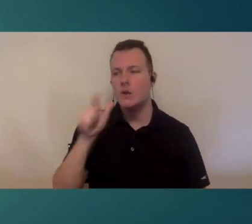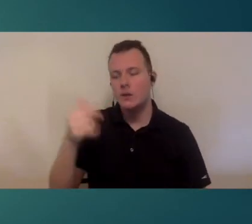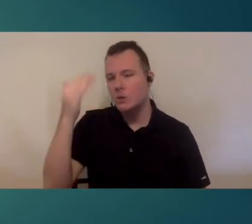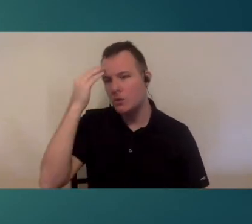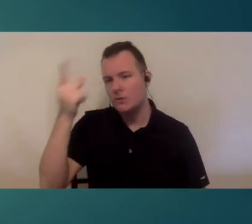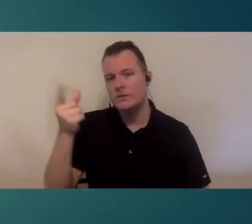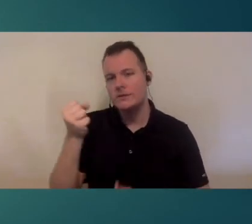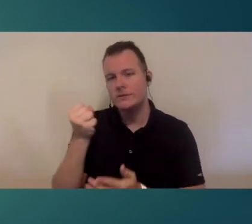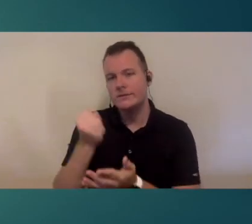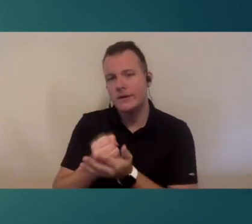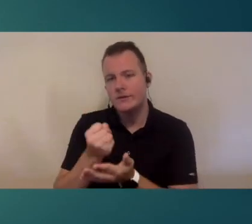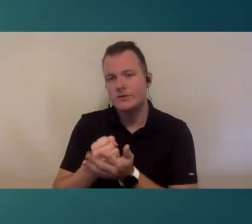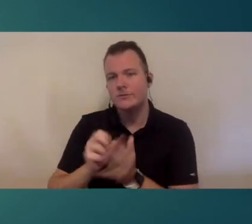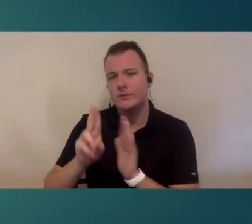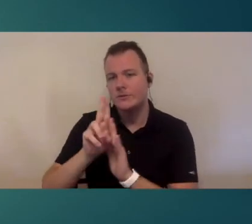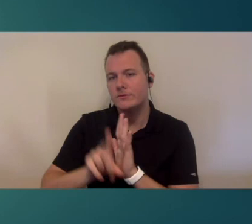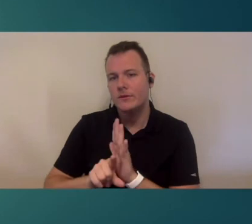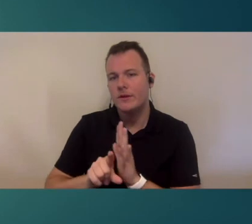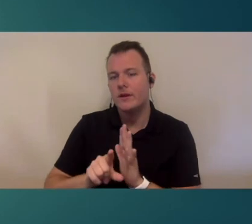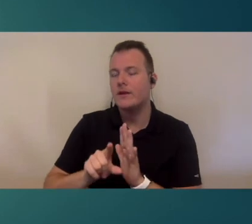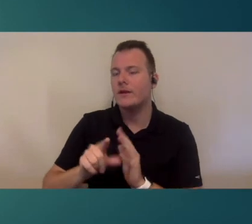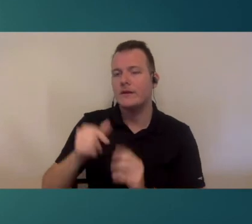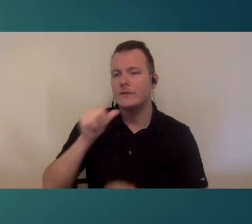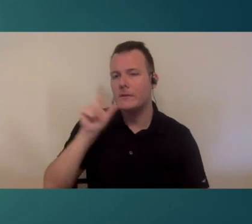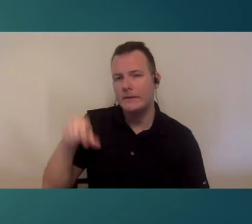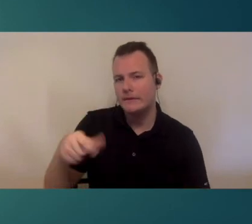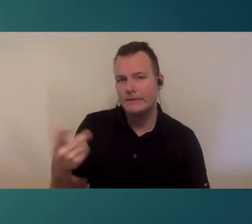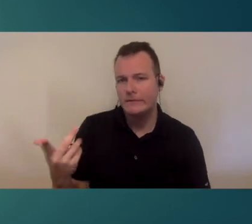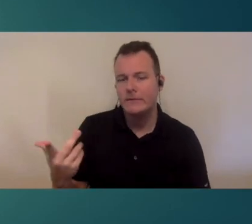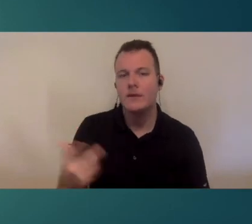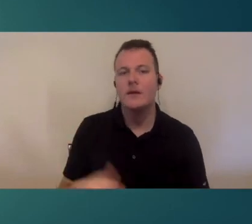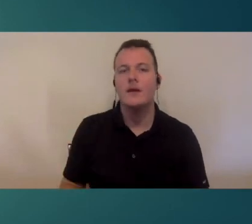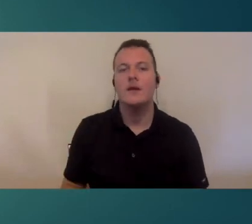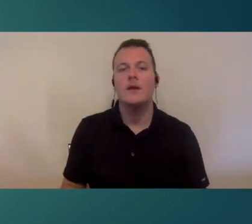that you had a scholarship at your undergrad, so I would say if you're- if